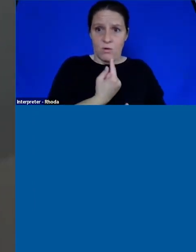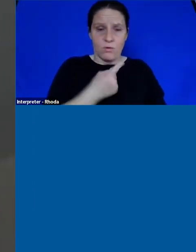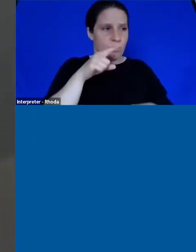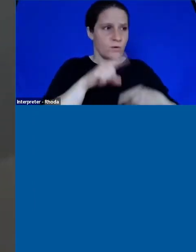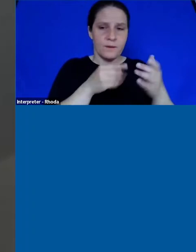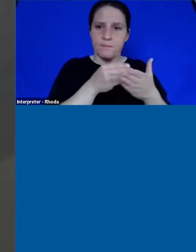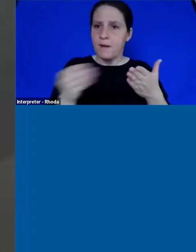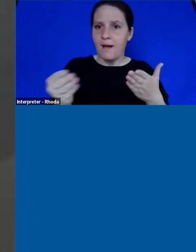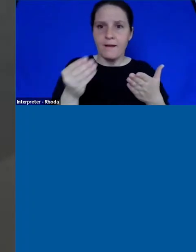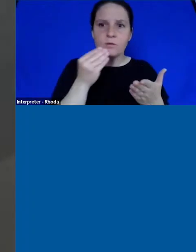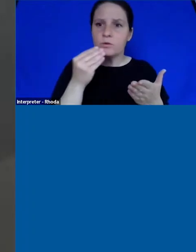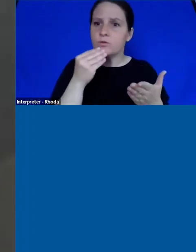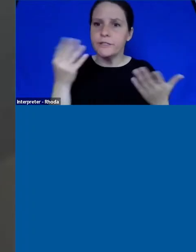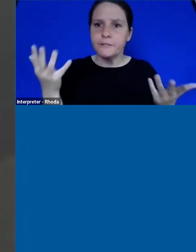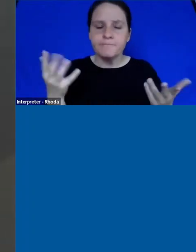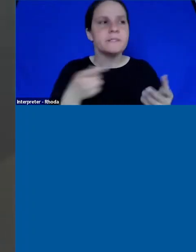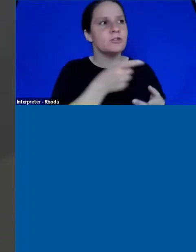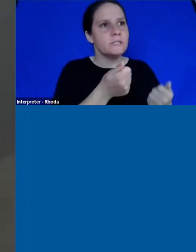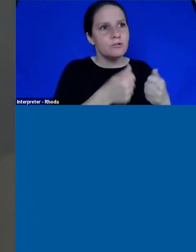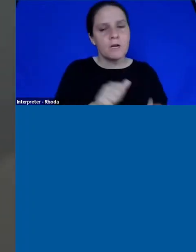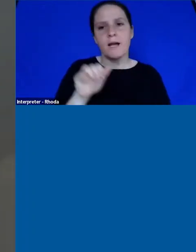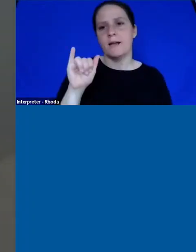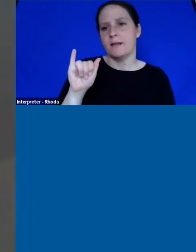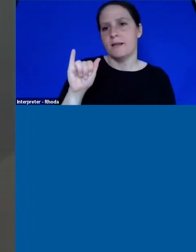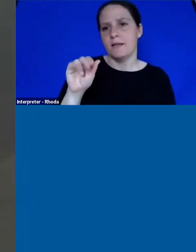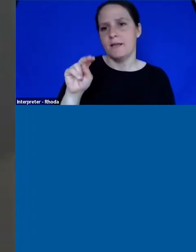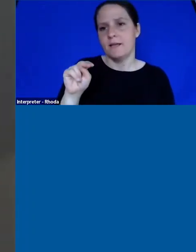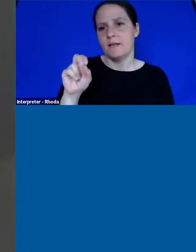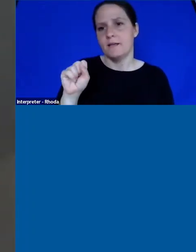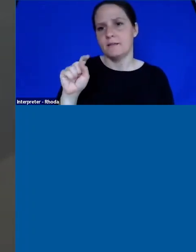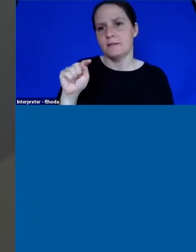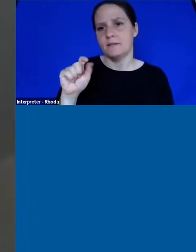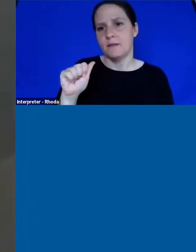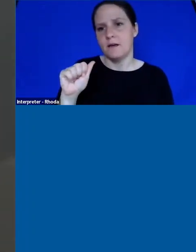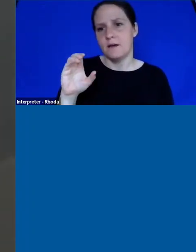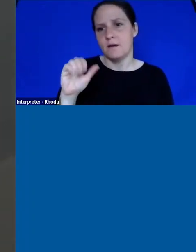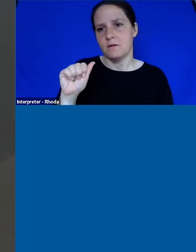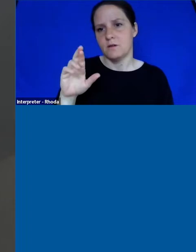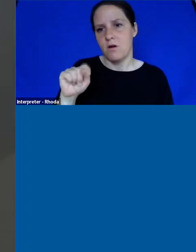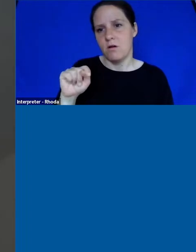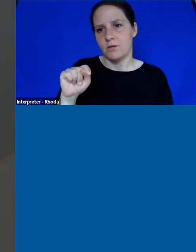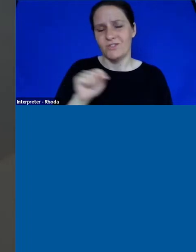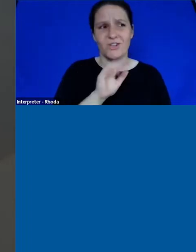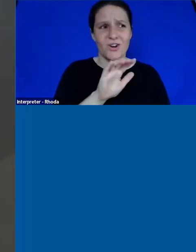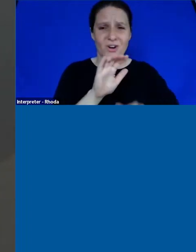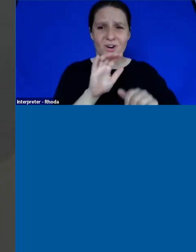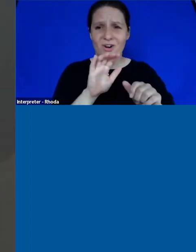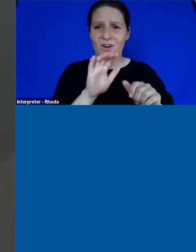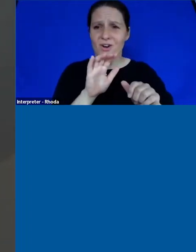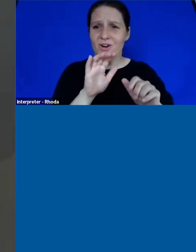but Instacart was not working for her on her computer. So she ended up having to call out to friends